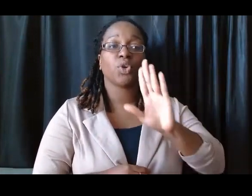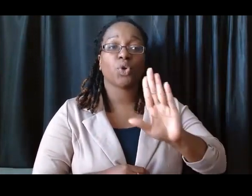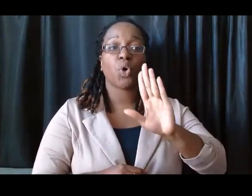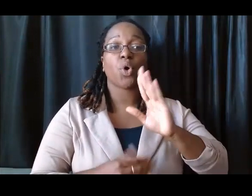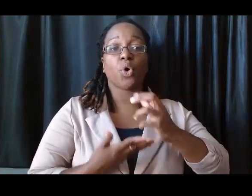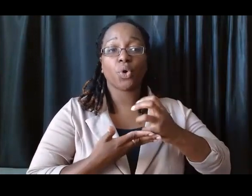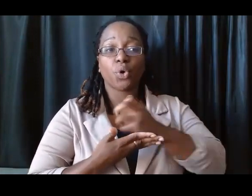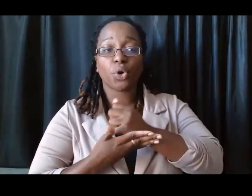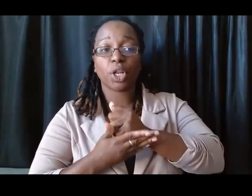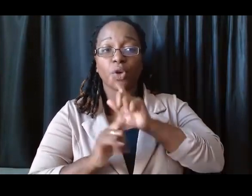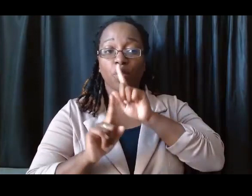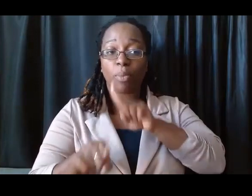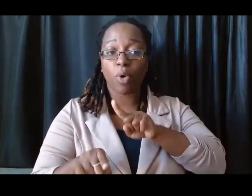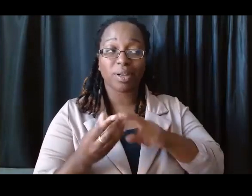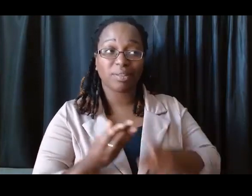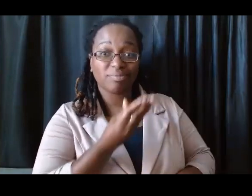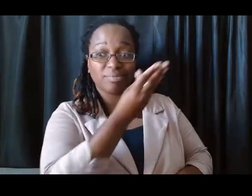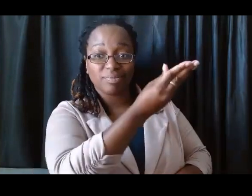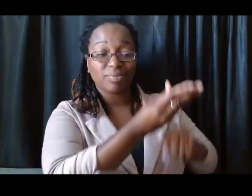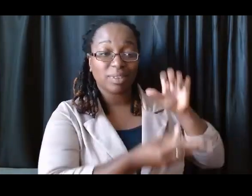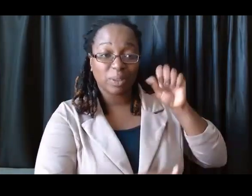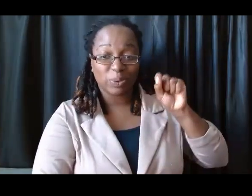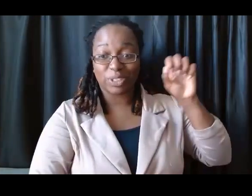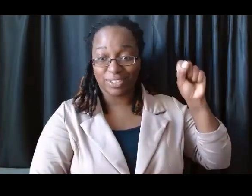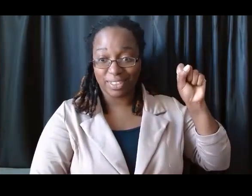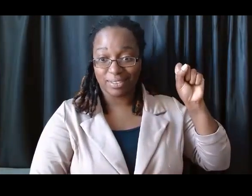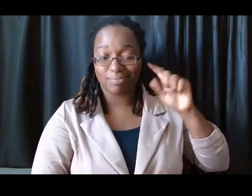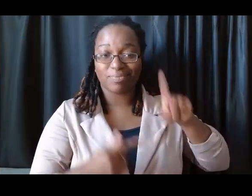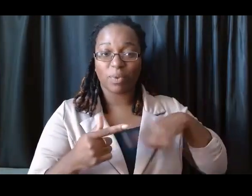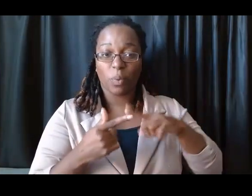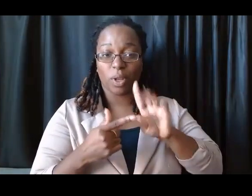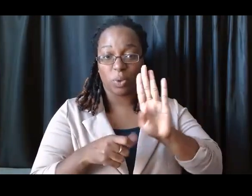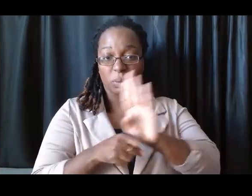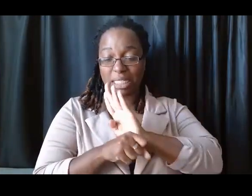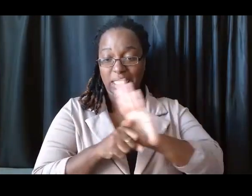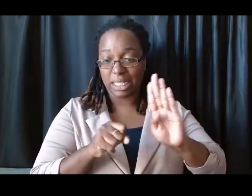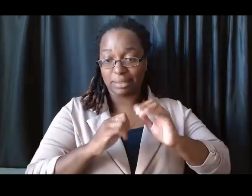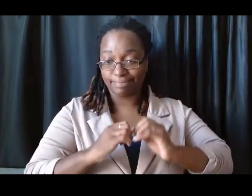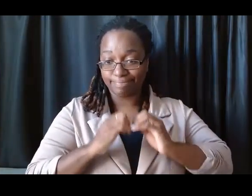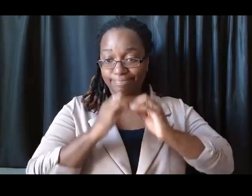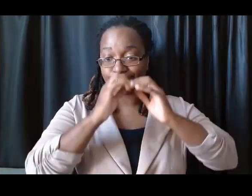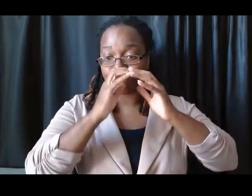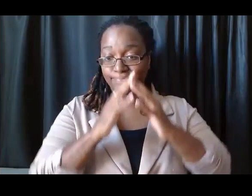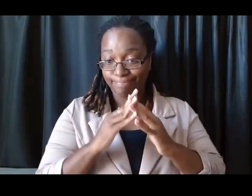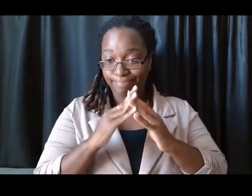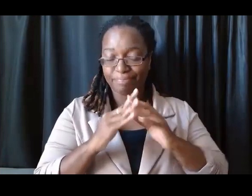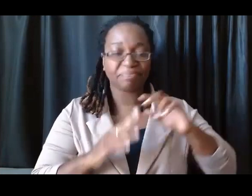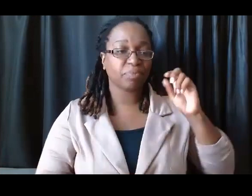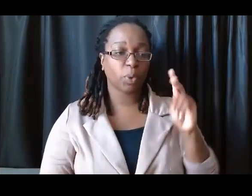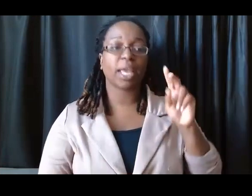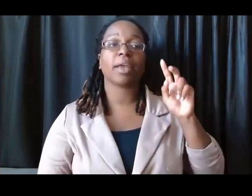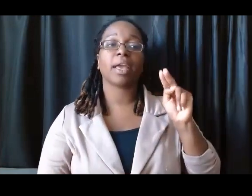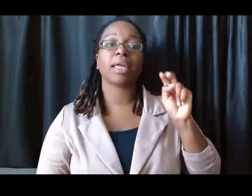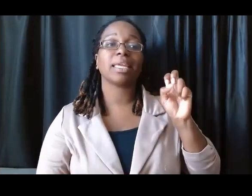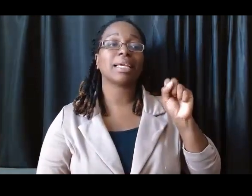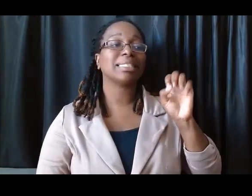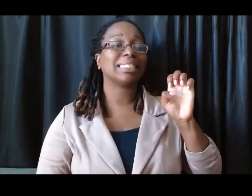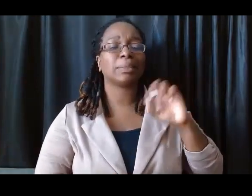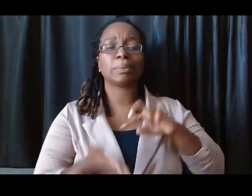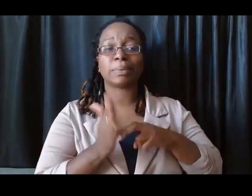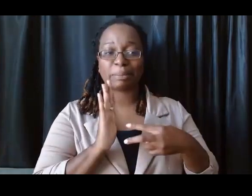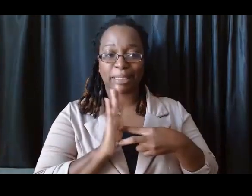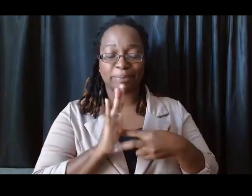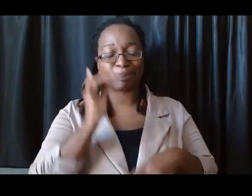To social security when you open your business. So what is NESE?